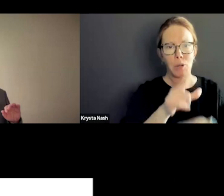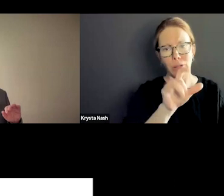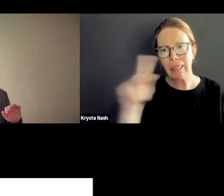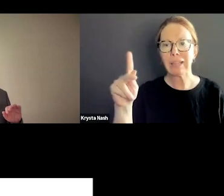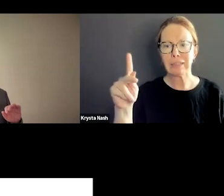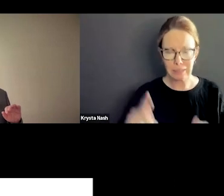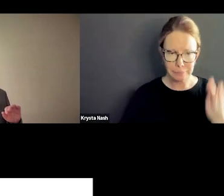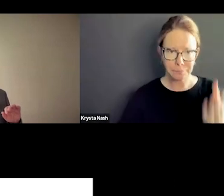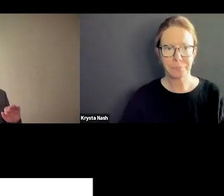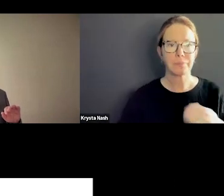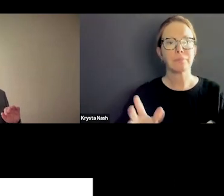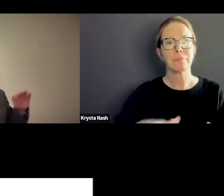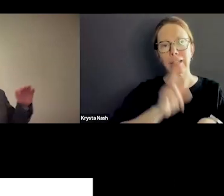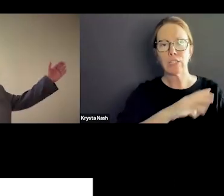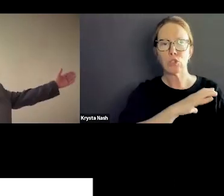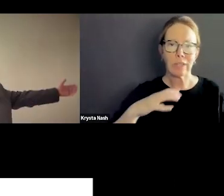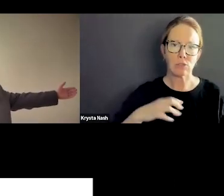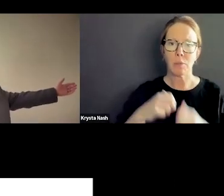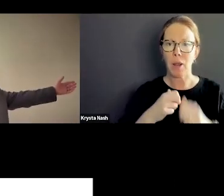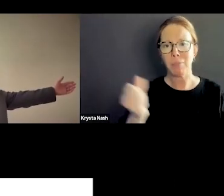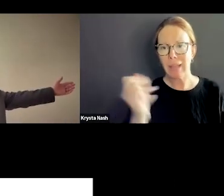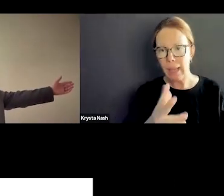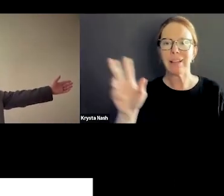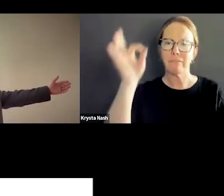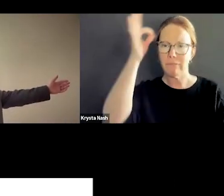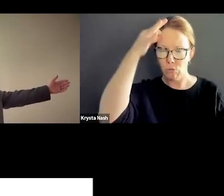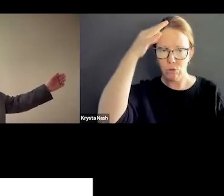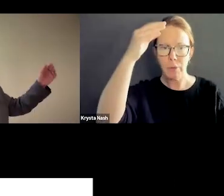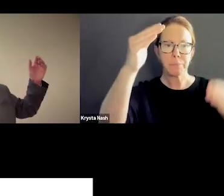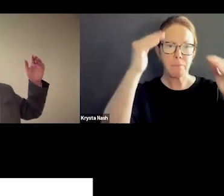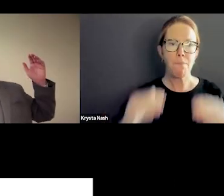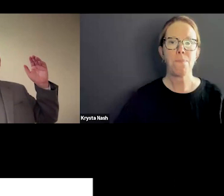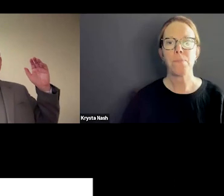There is the National Council on Problem Gambling, which is a federal organization, nonprofit organization.